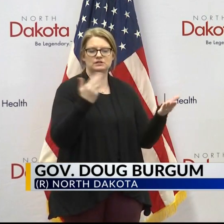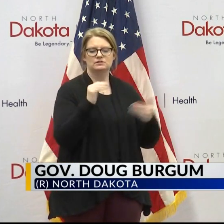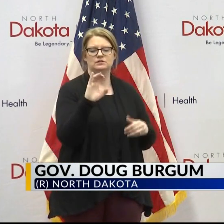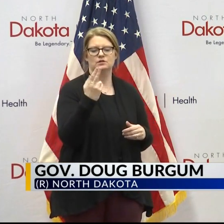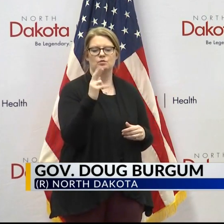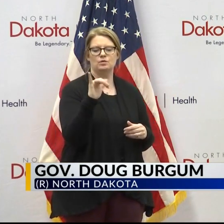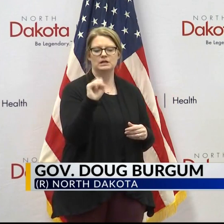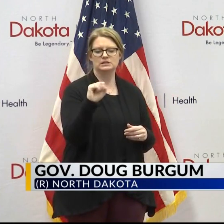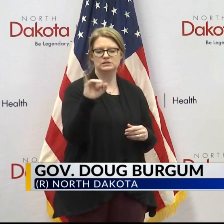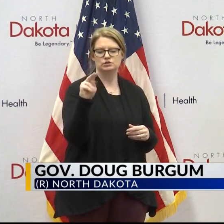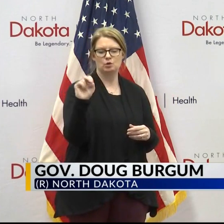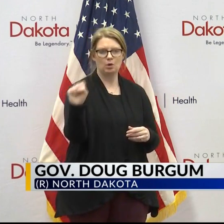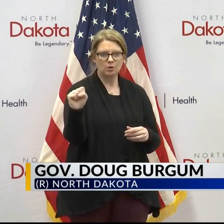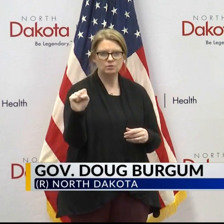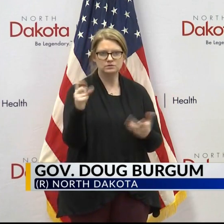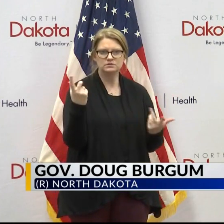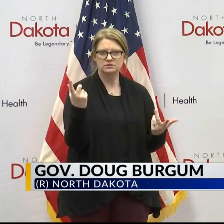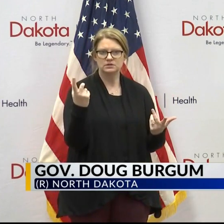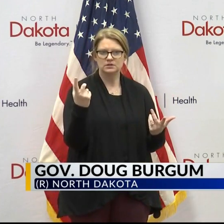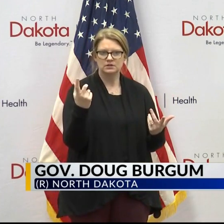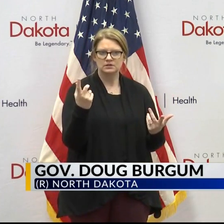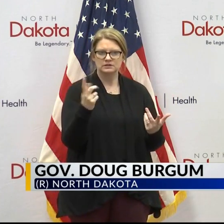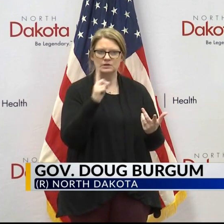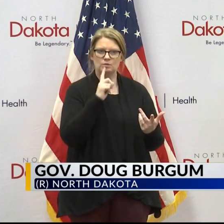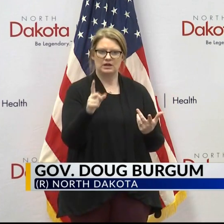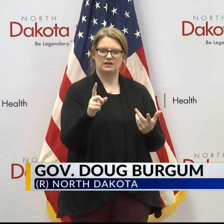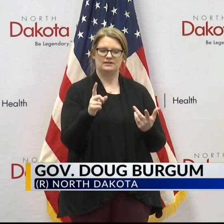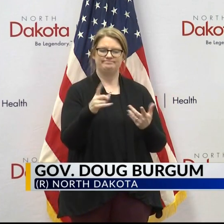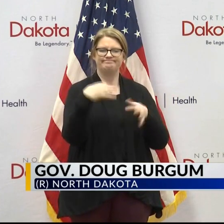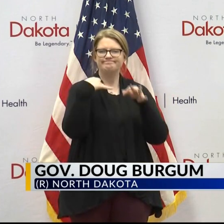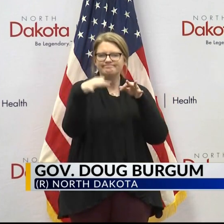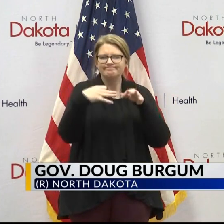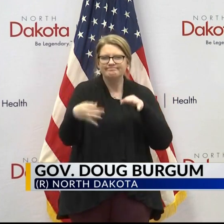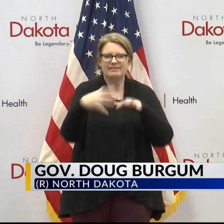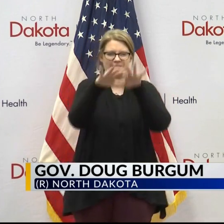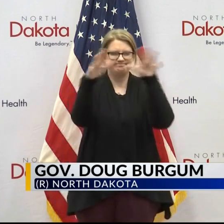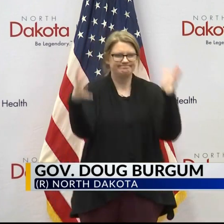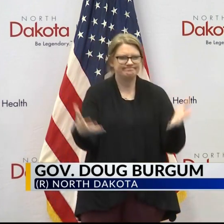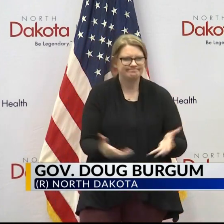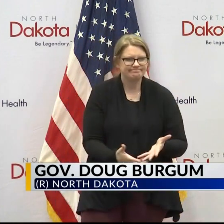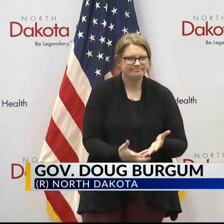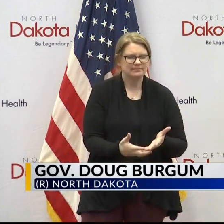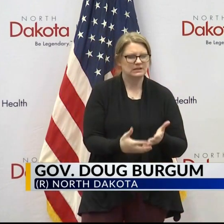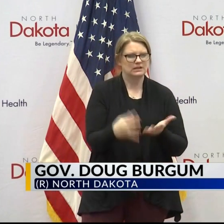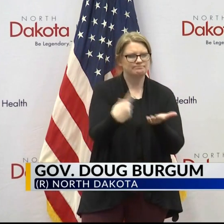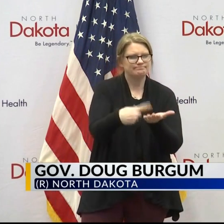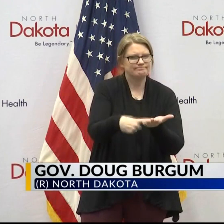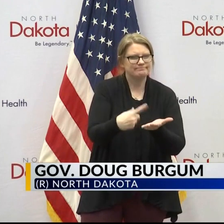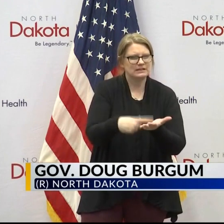LARGER METRO AREAS. INPUT FROM THE DEPARTMENT OF HUMAN SERVICES AND THEIR LEADERSHIP AND OTHER STAKEHOLDERS AND I WILL INVITE THE DEPARTMENT OF HUMAN